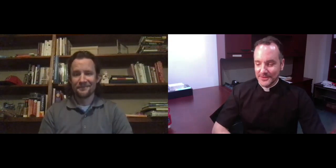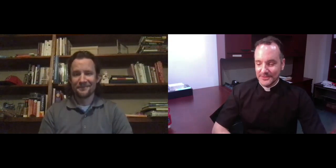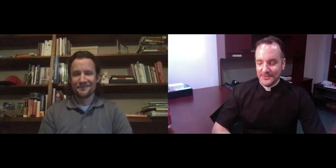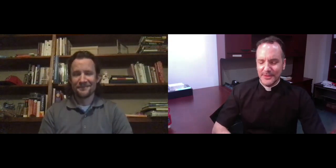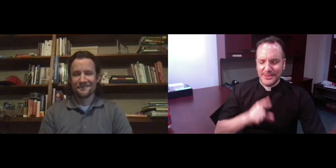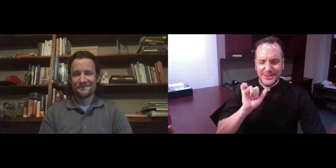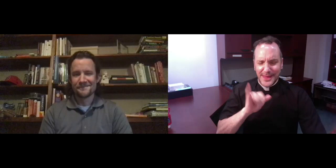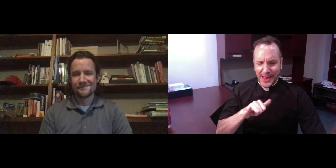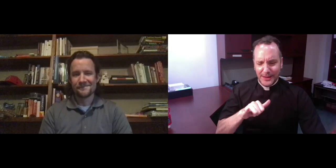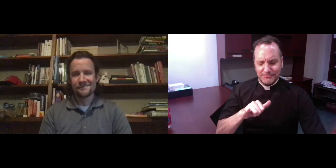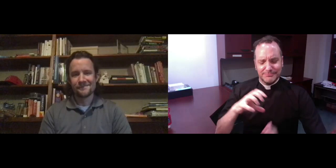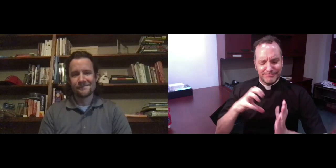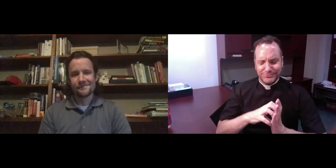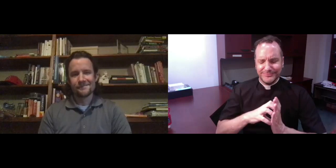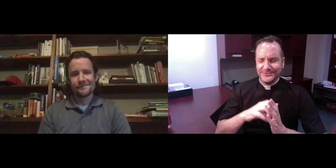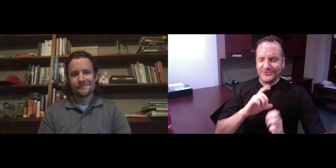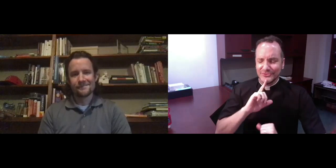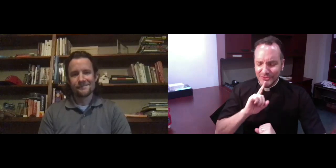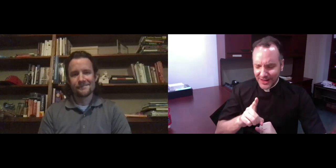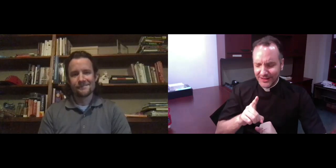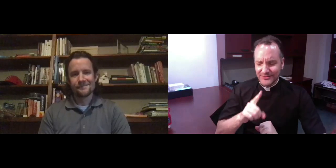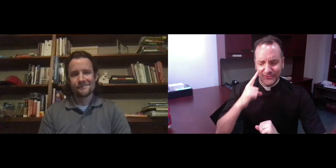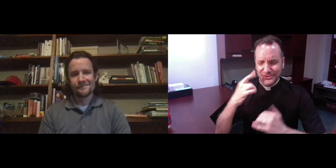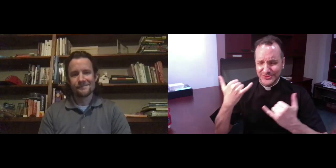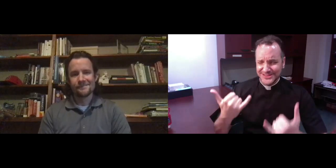with us, and do you mind if i ask you a follow-up question?